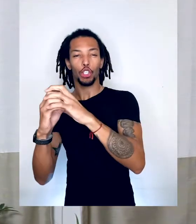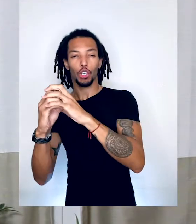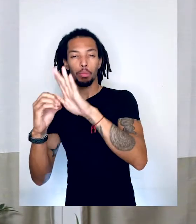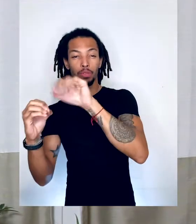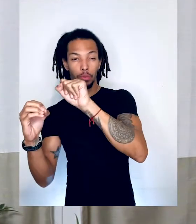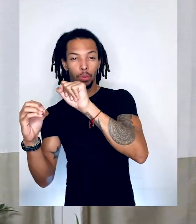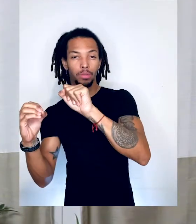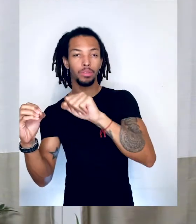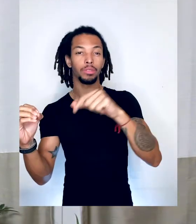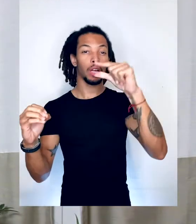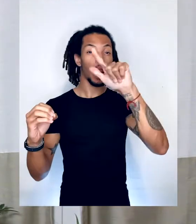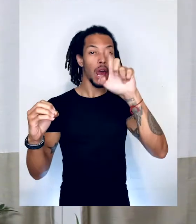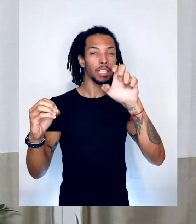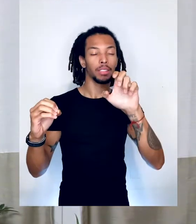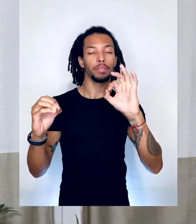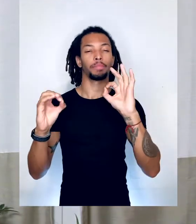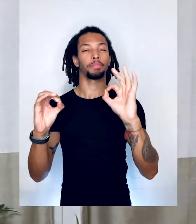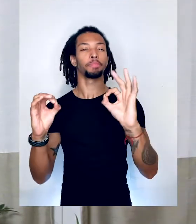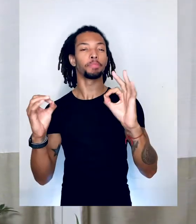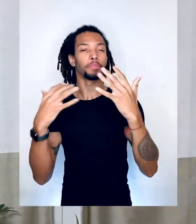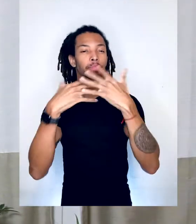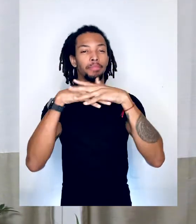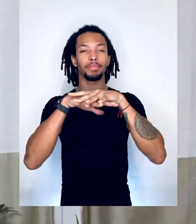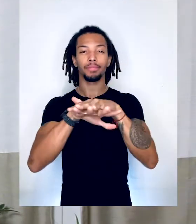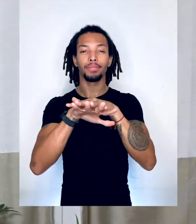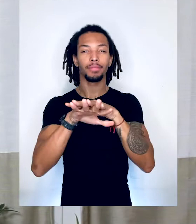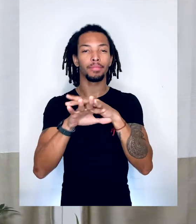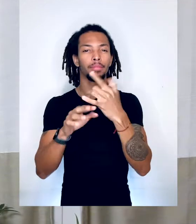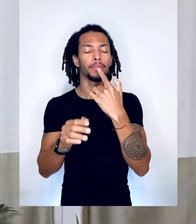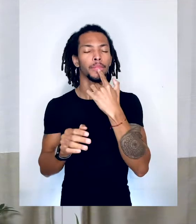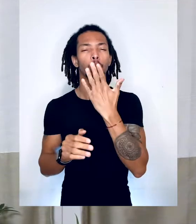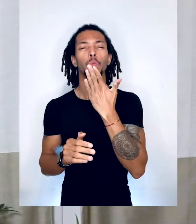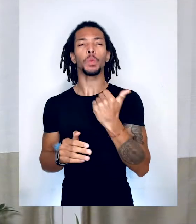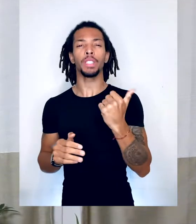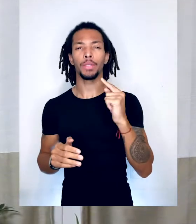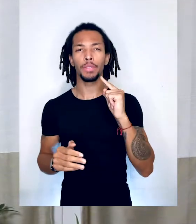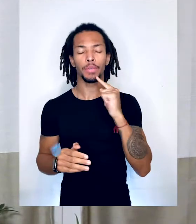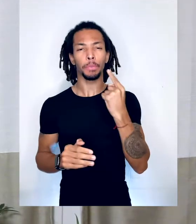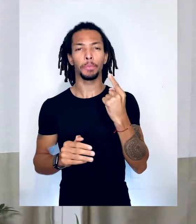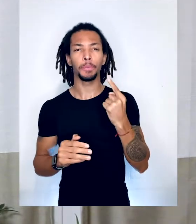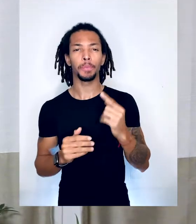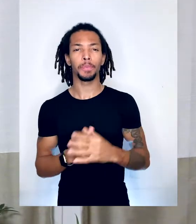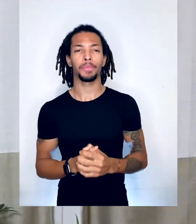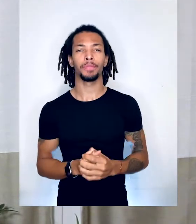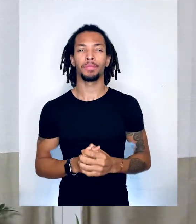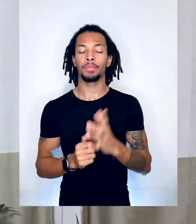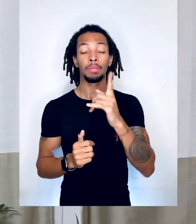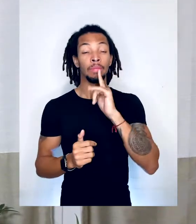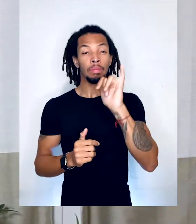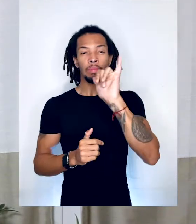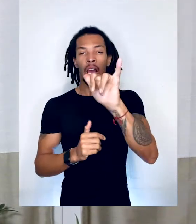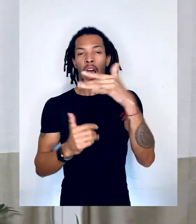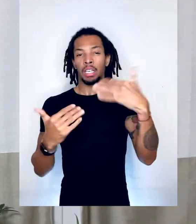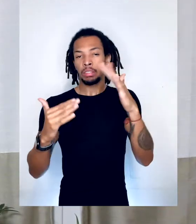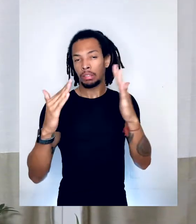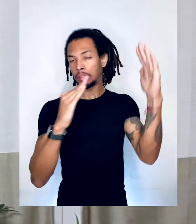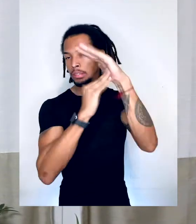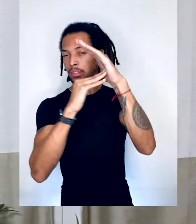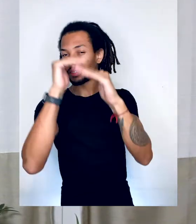sprouts, plus this glaze which is both sweet and sharp, it just makes this just really next level.